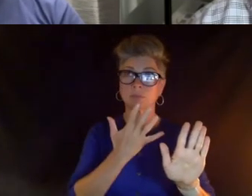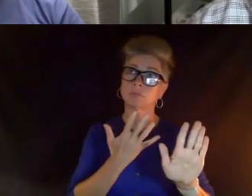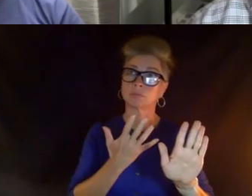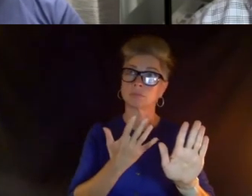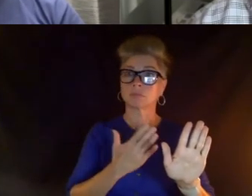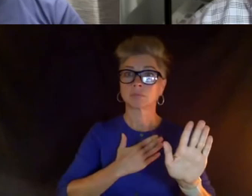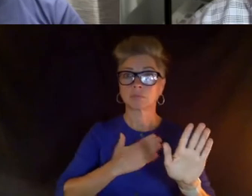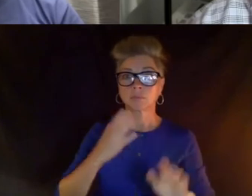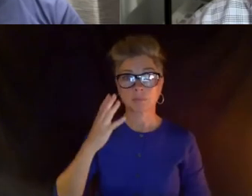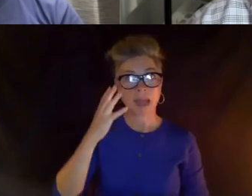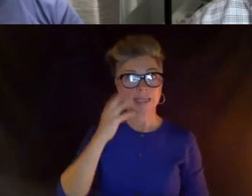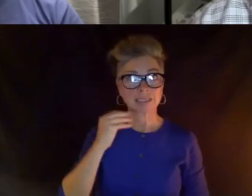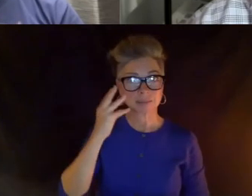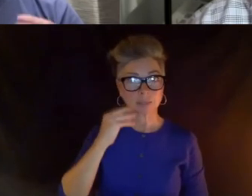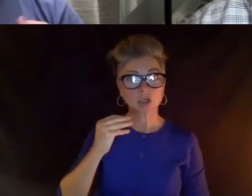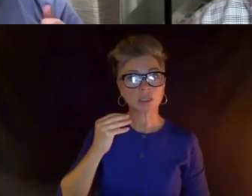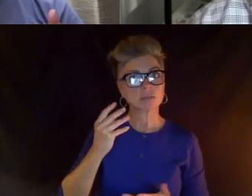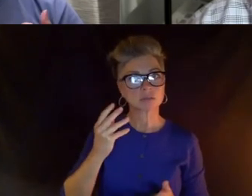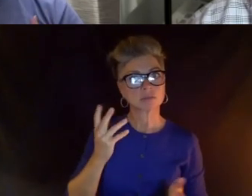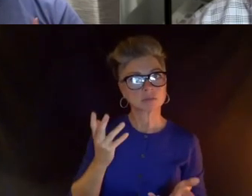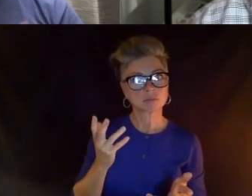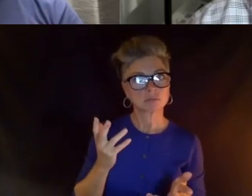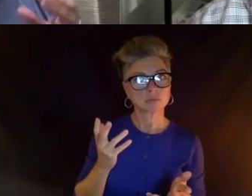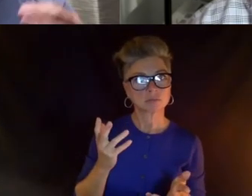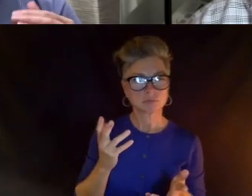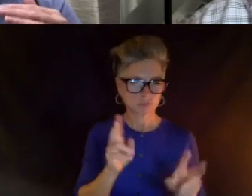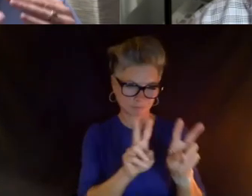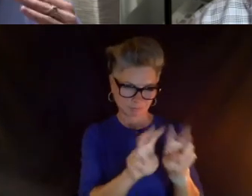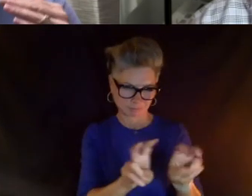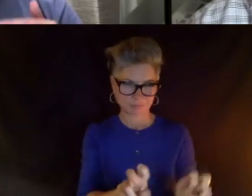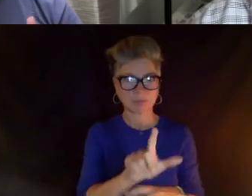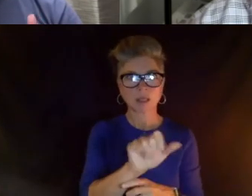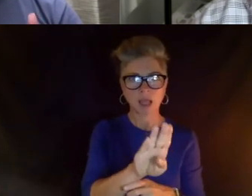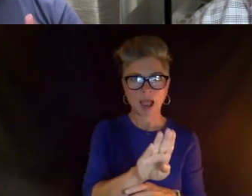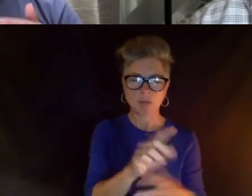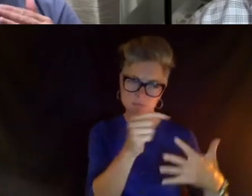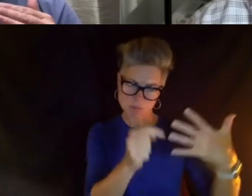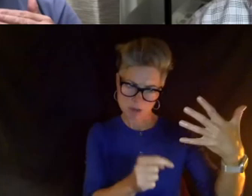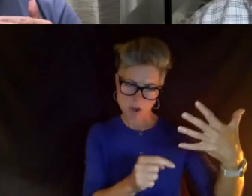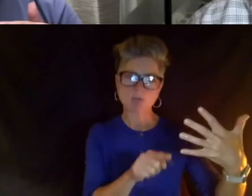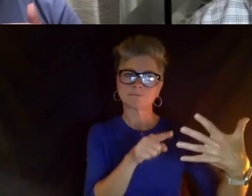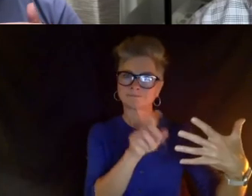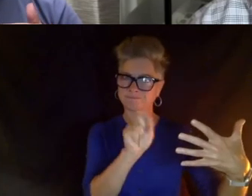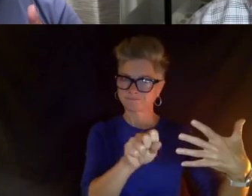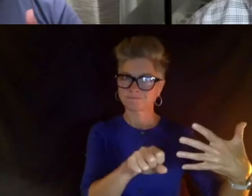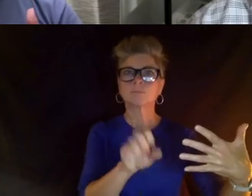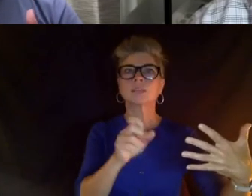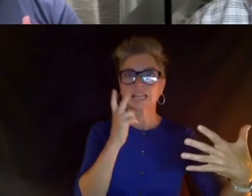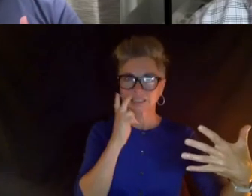that we would look at those labs and and say, yes, there has been a shift in those hormones.